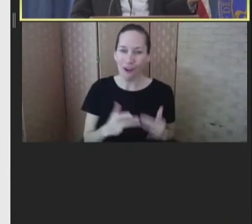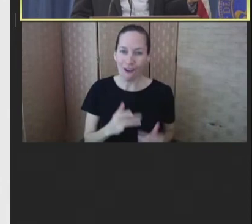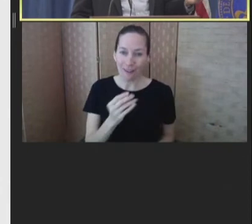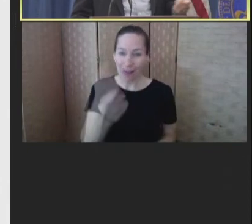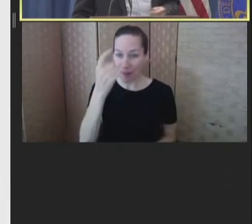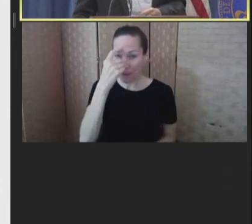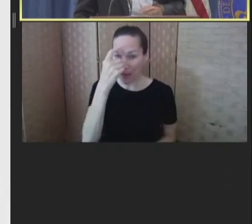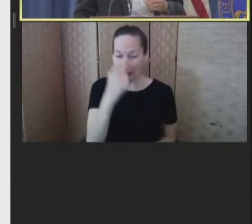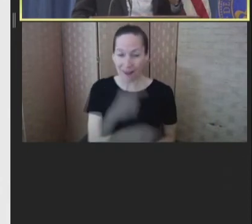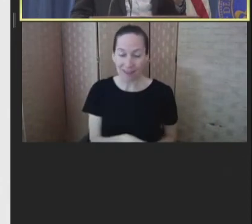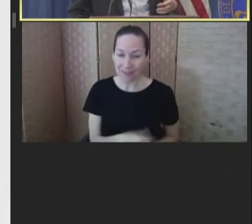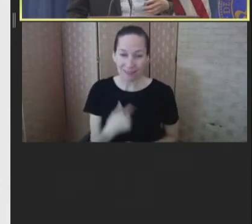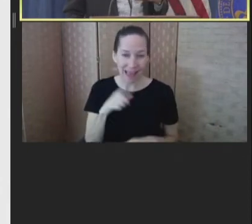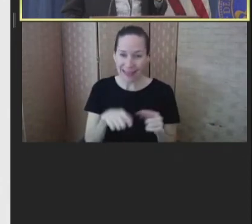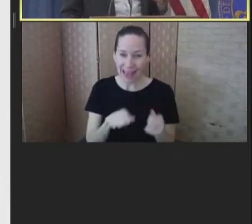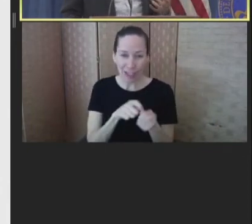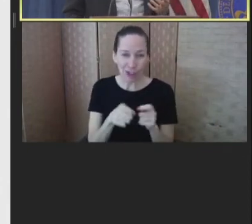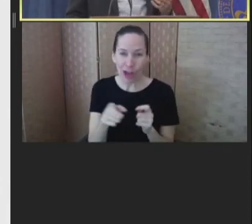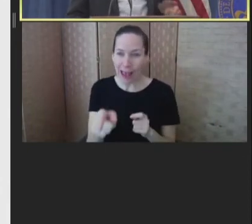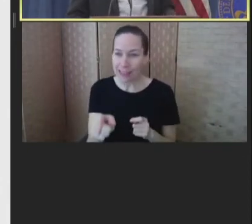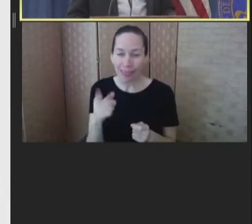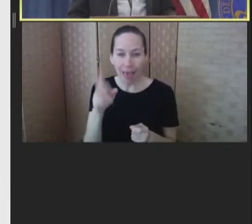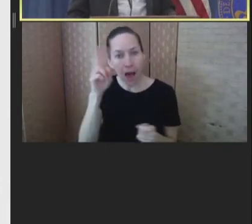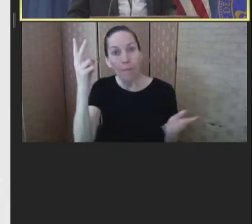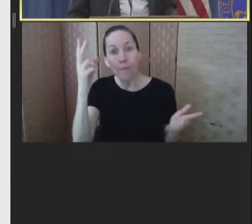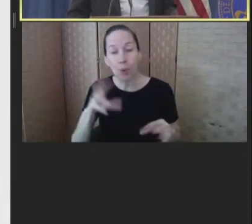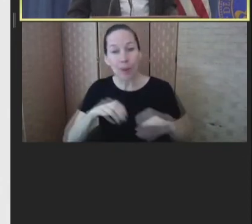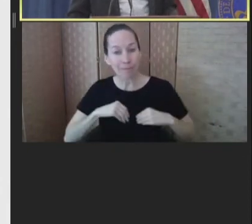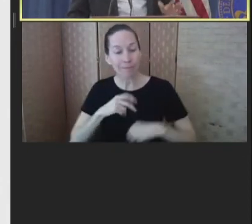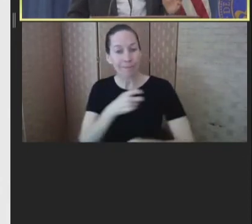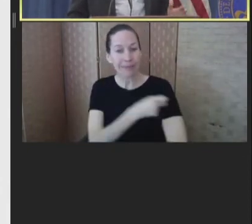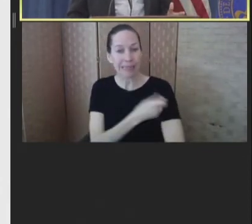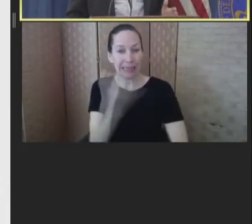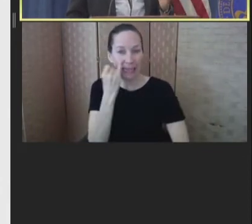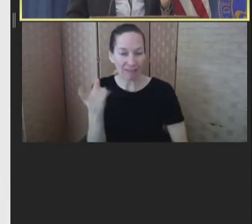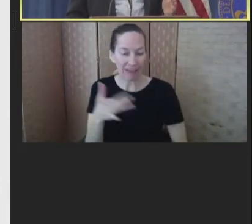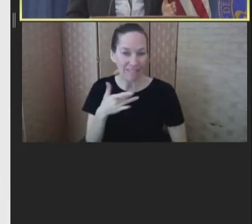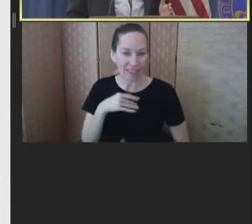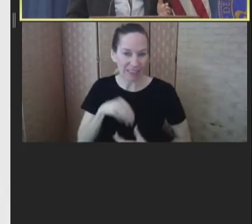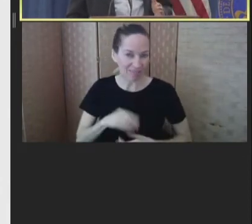And so having a different kind of conversation, and then delivering frequent consistent messages